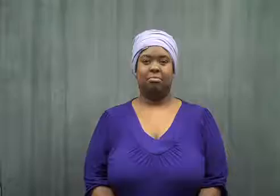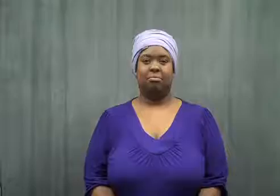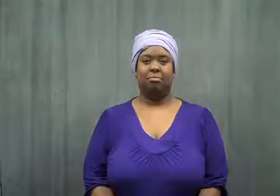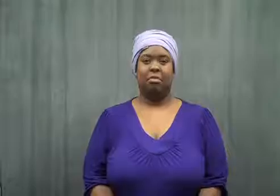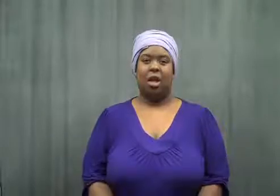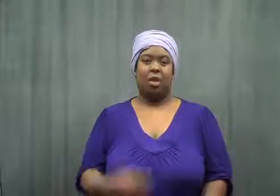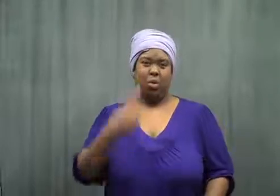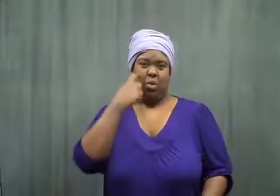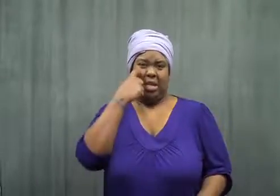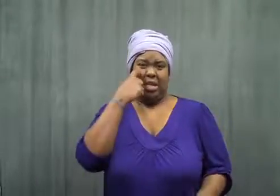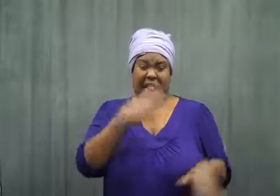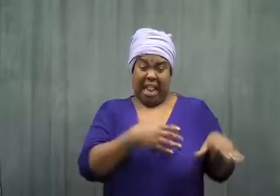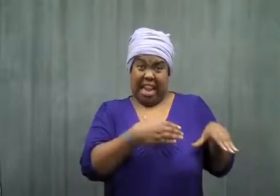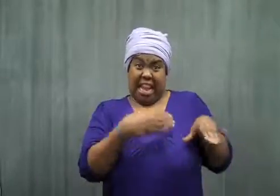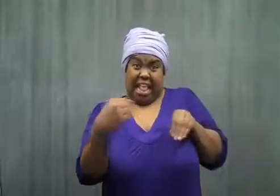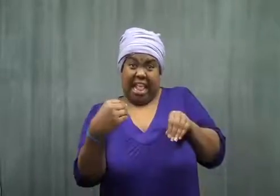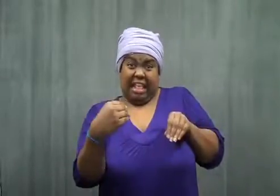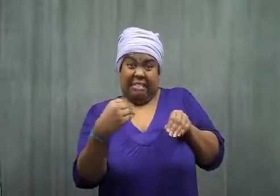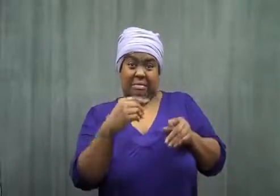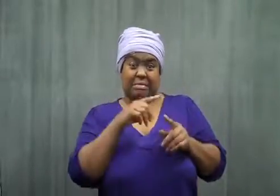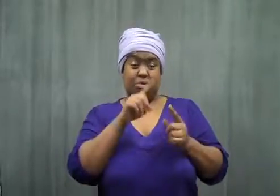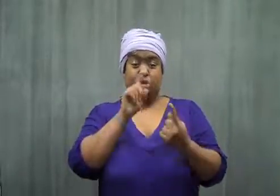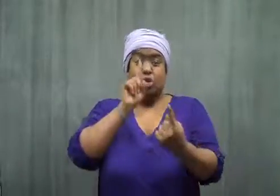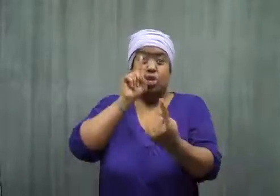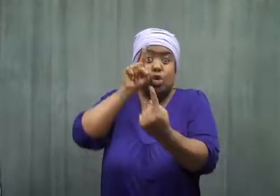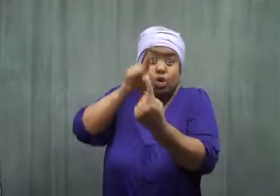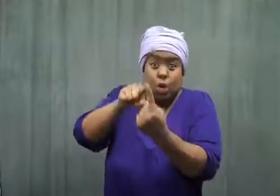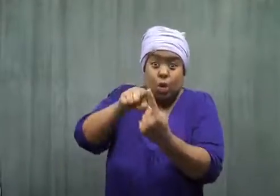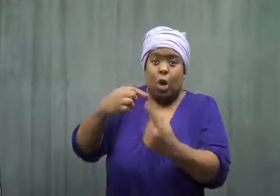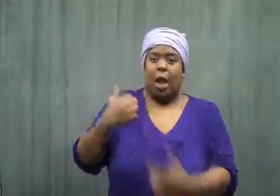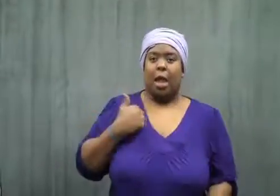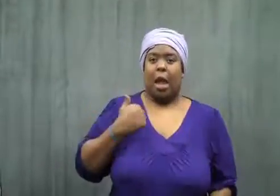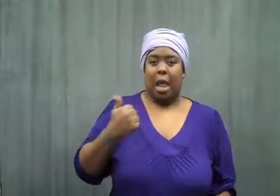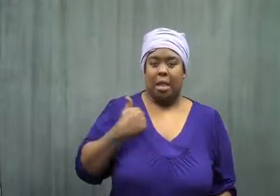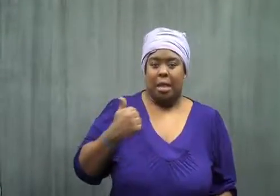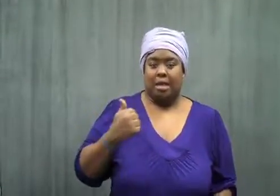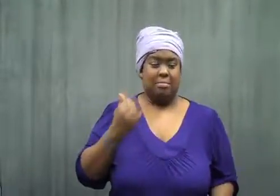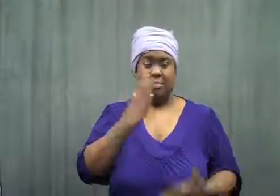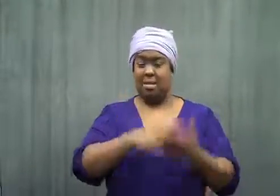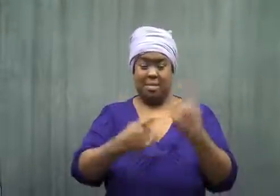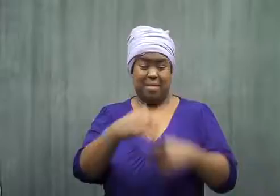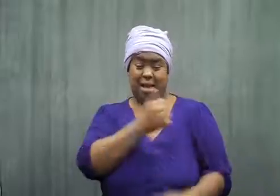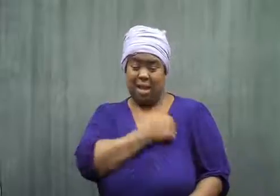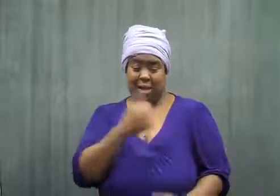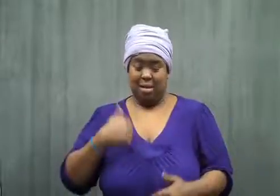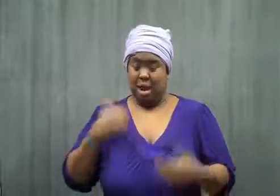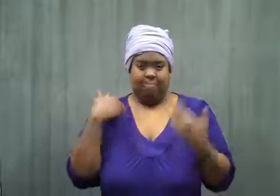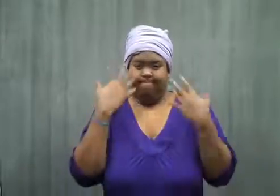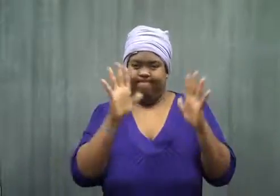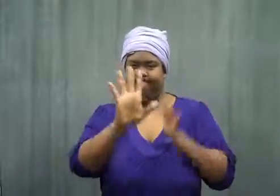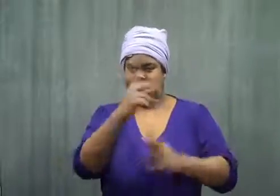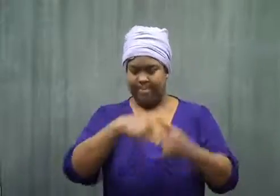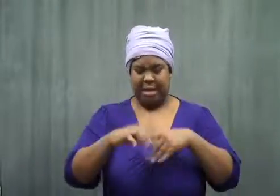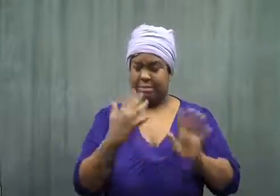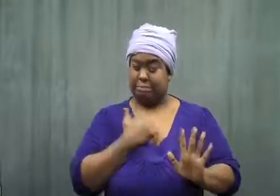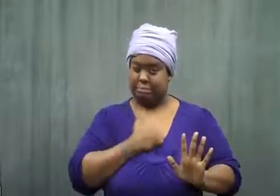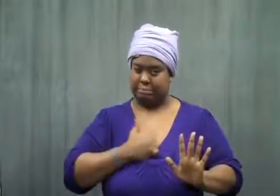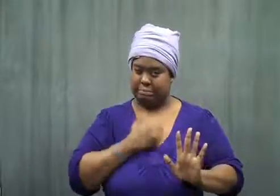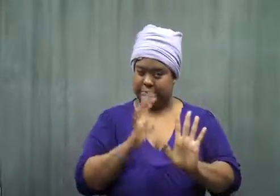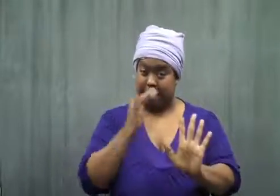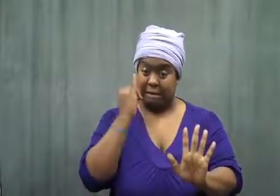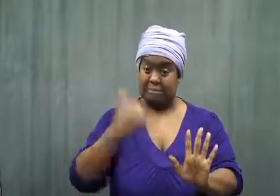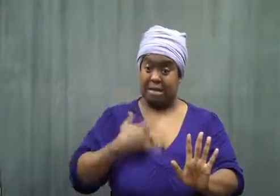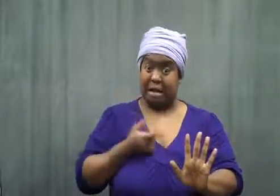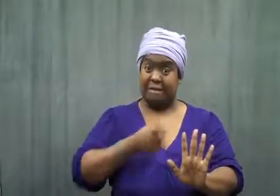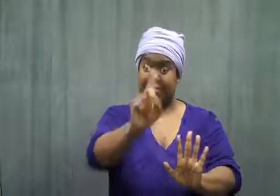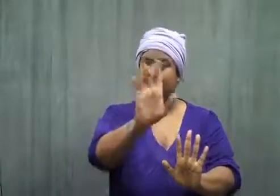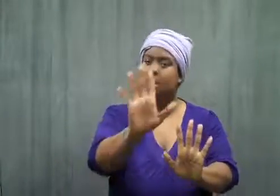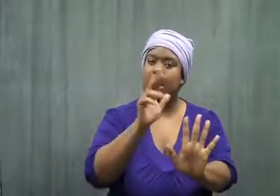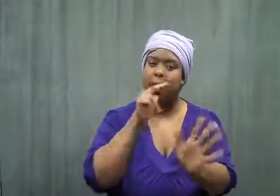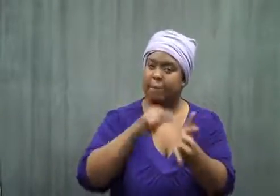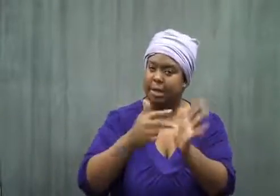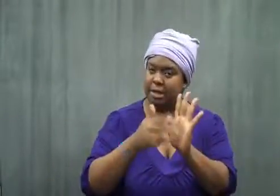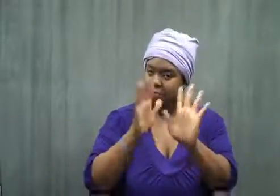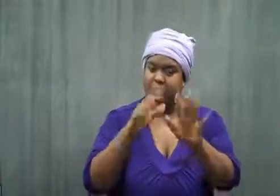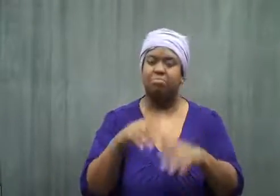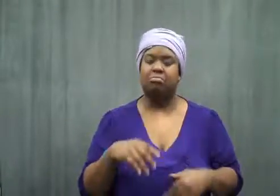We had just left to go to Canada. I don't know your sign for it, don't be insulted.